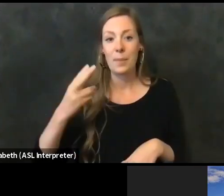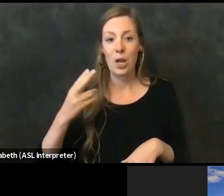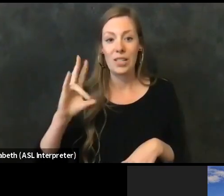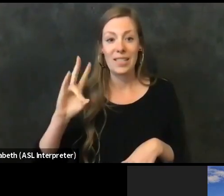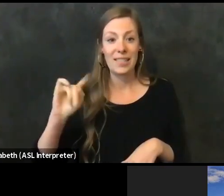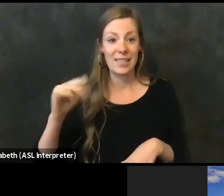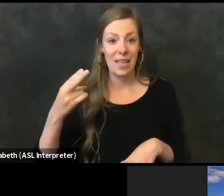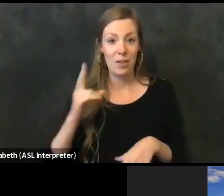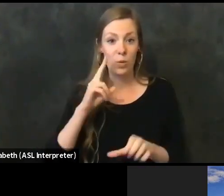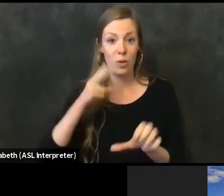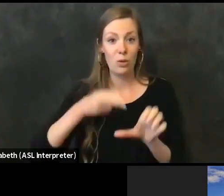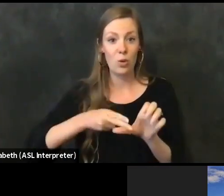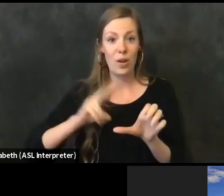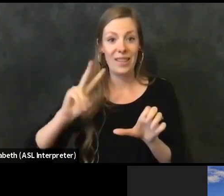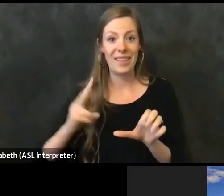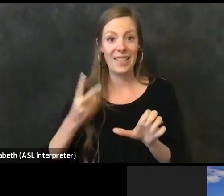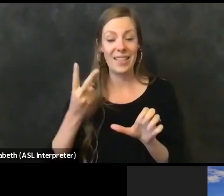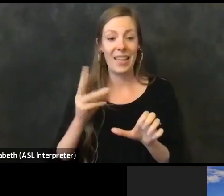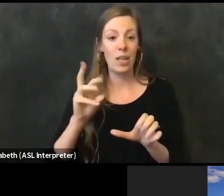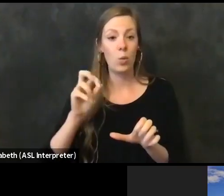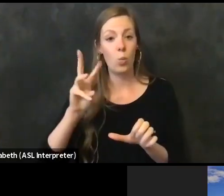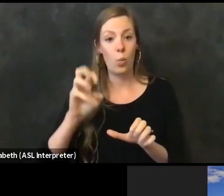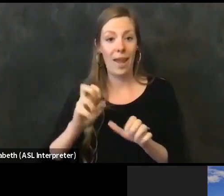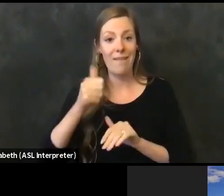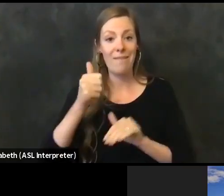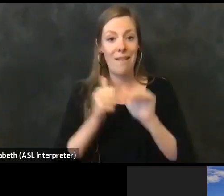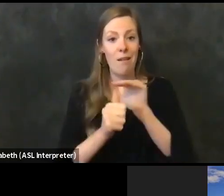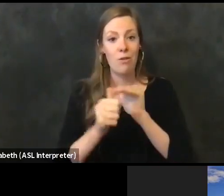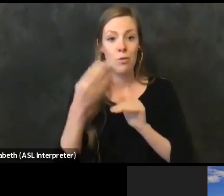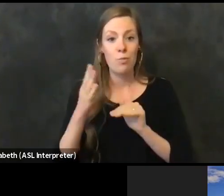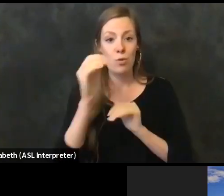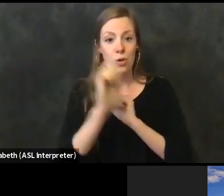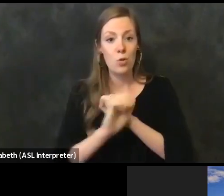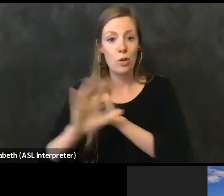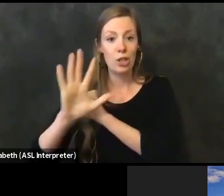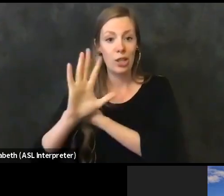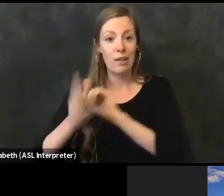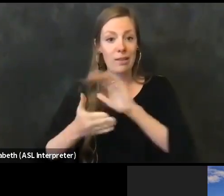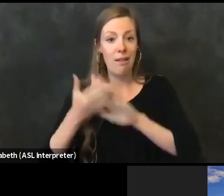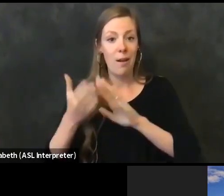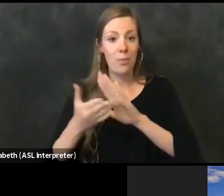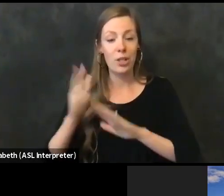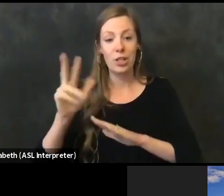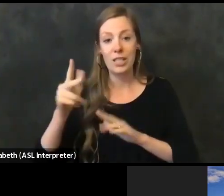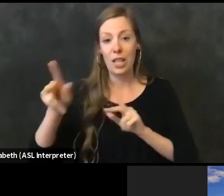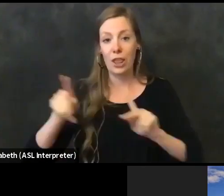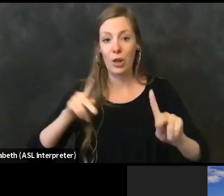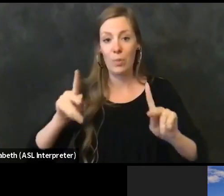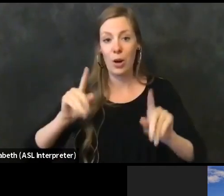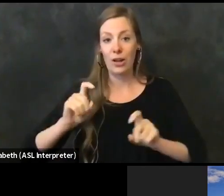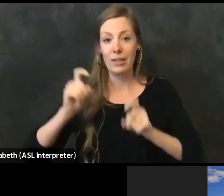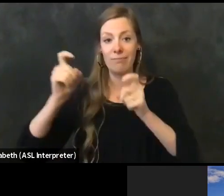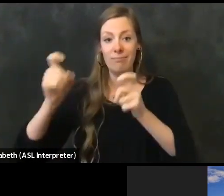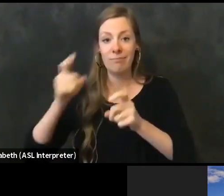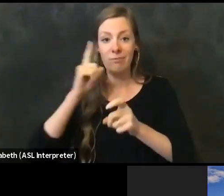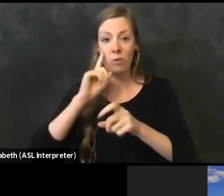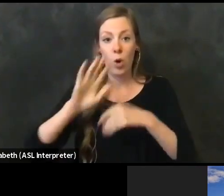second wave of counties under Blue Shield's operation as a third party administrator for all covid vaccines in the state of California.